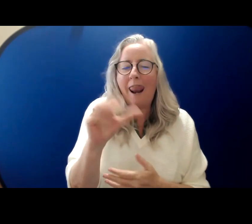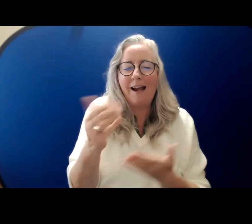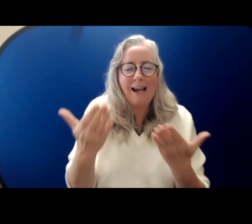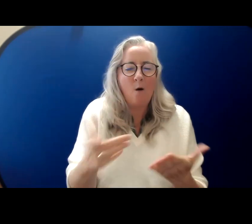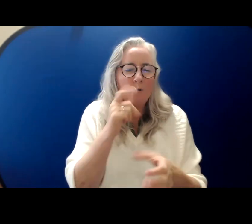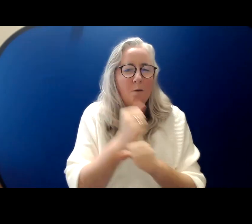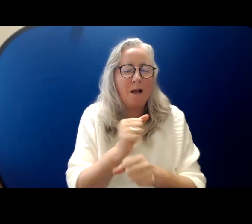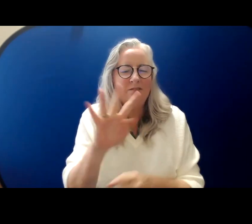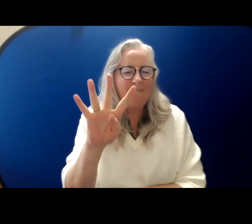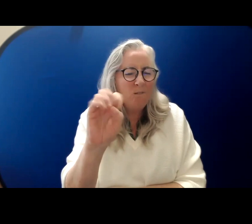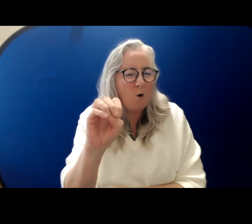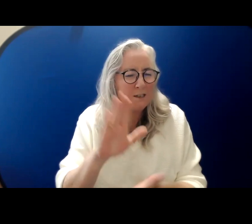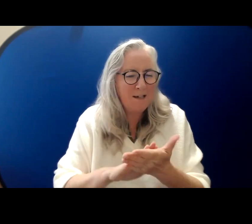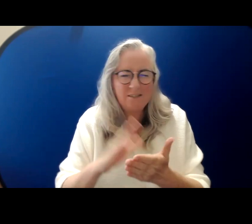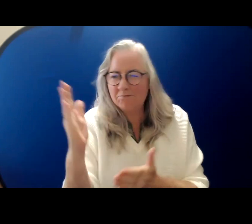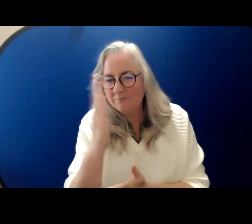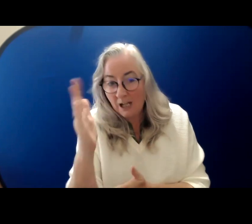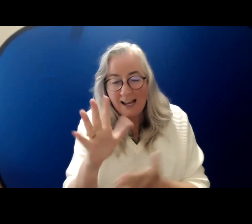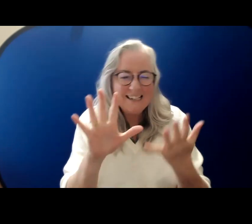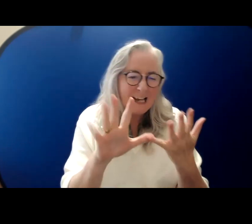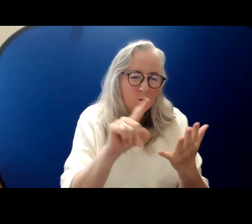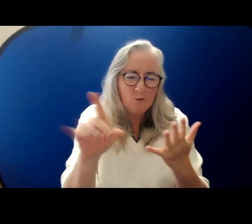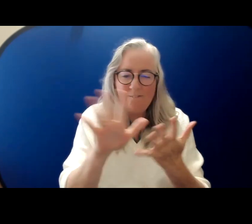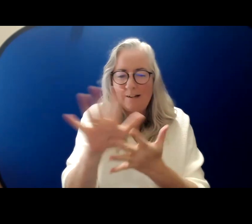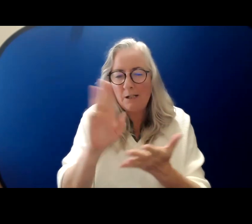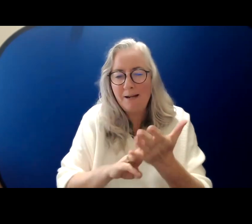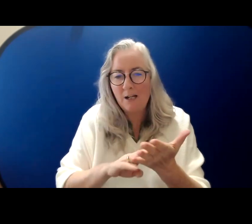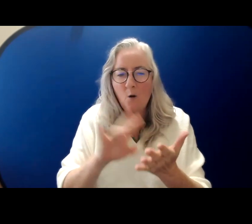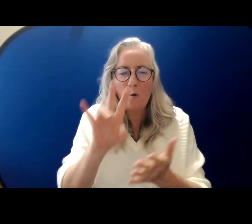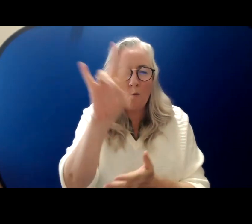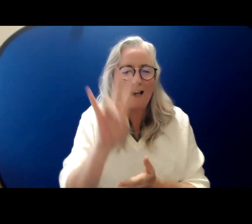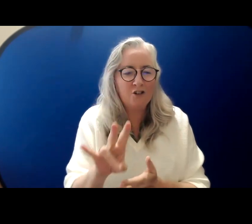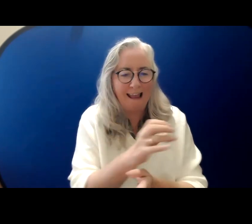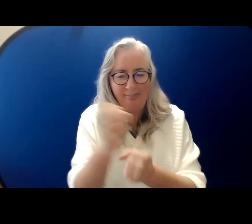minutes and we should have 10 to 15 minutes for questions at the end of the presentation please